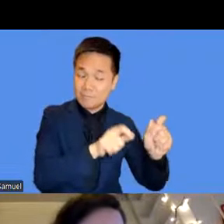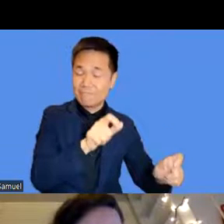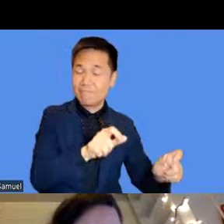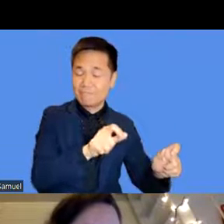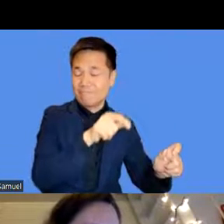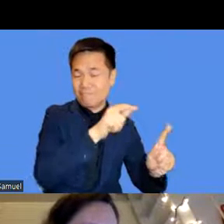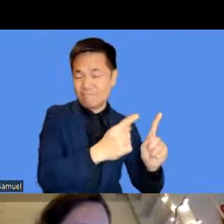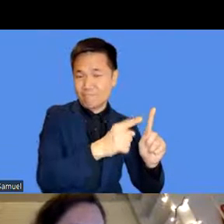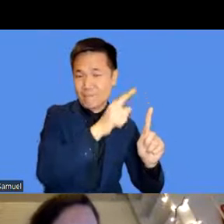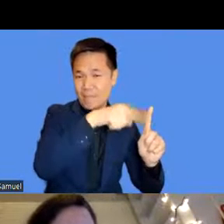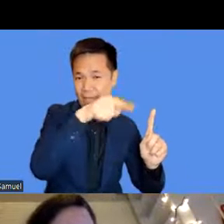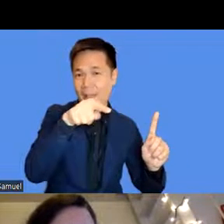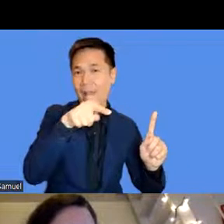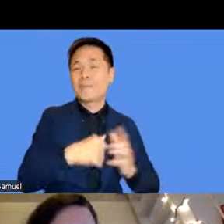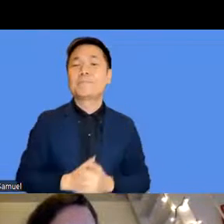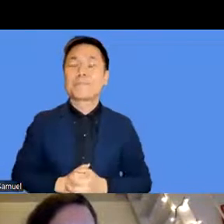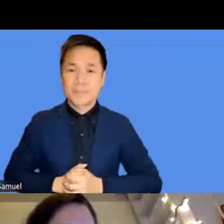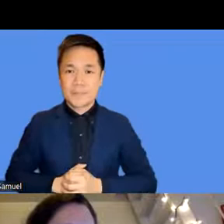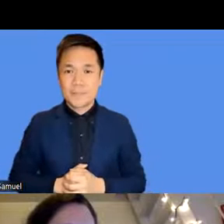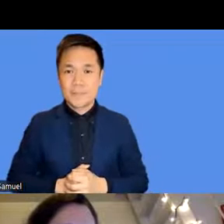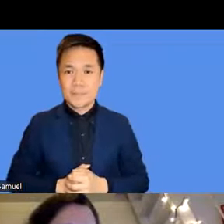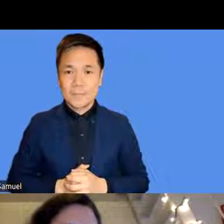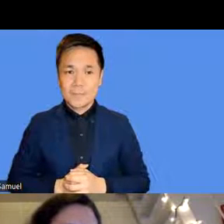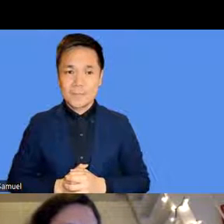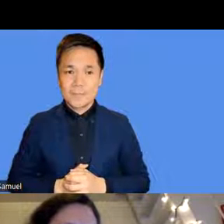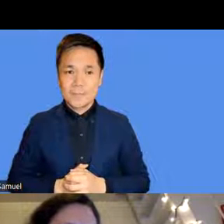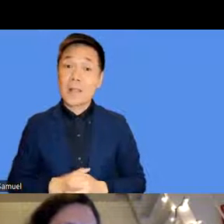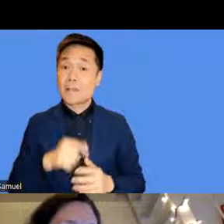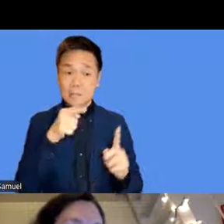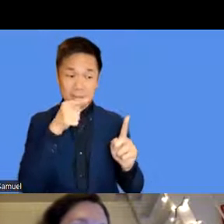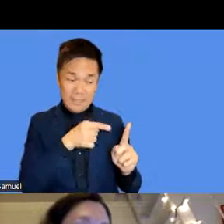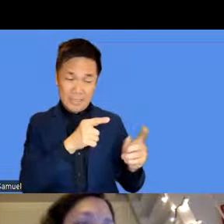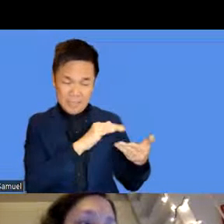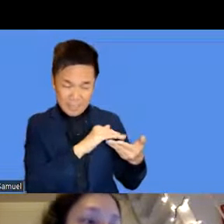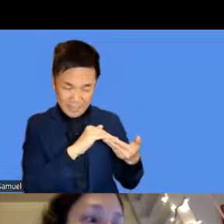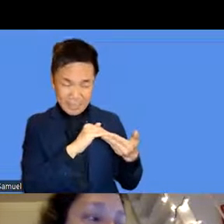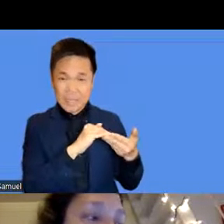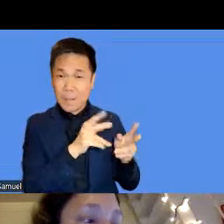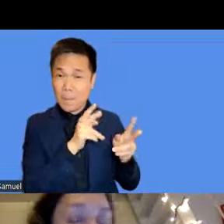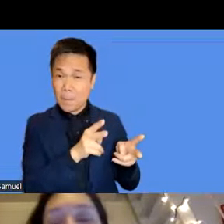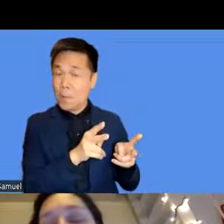And the impetus of this collaborative, as I mentioned before, was the lack of data,